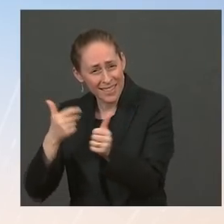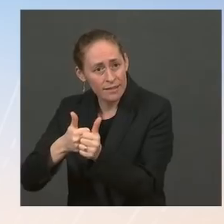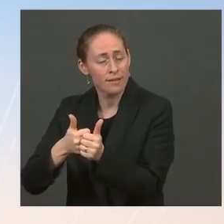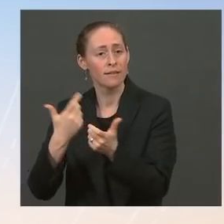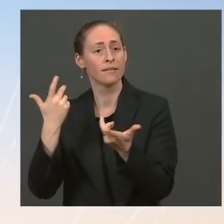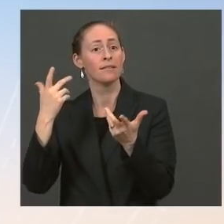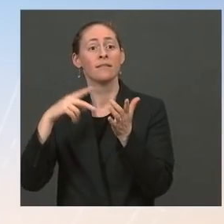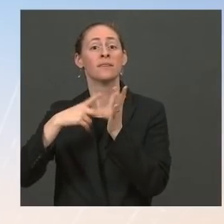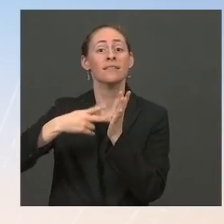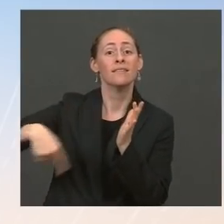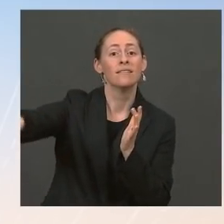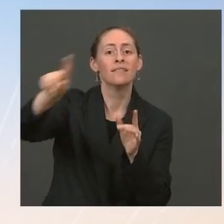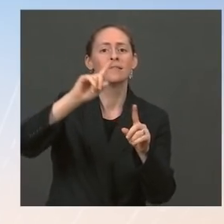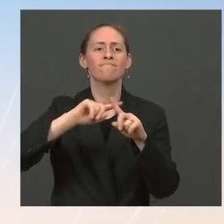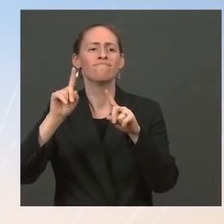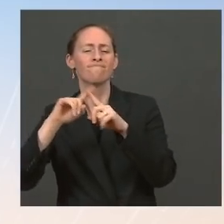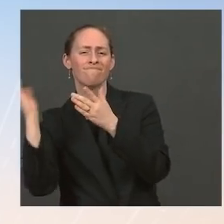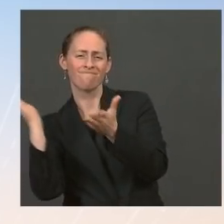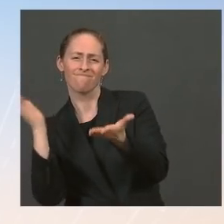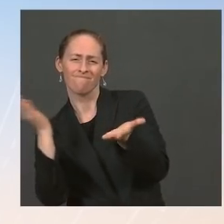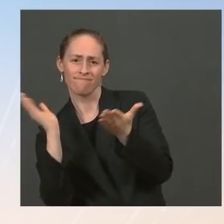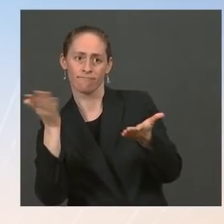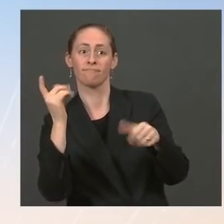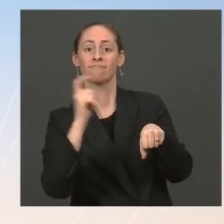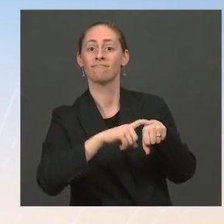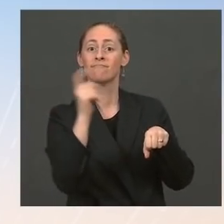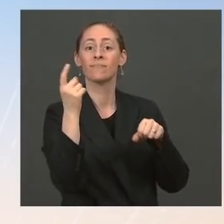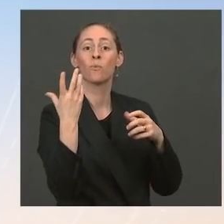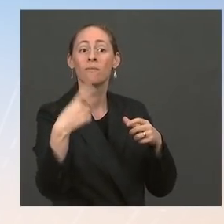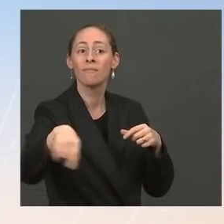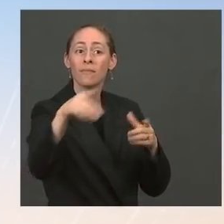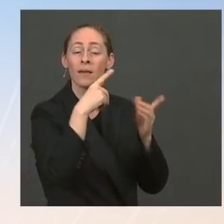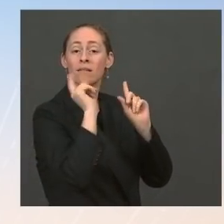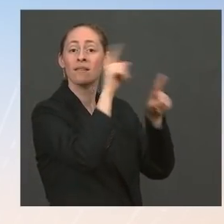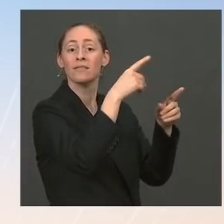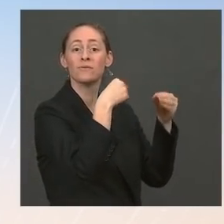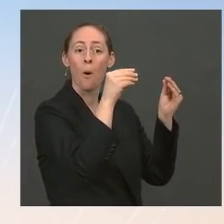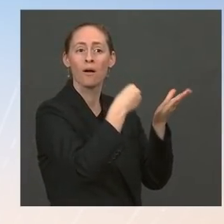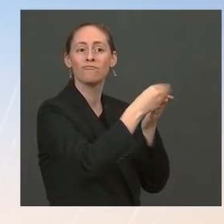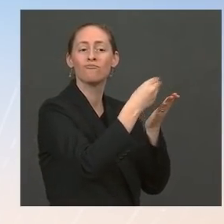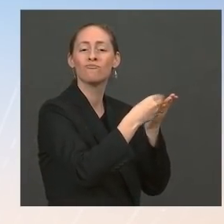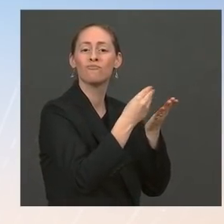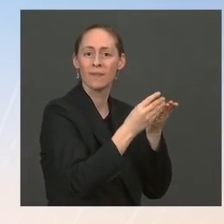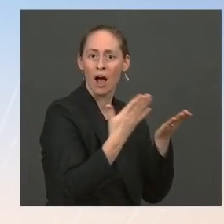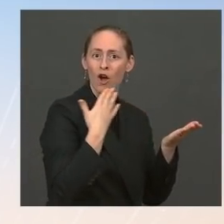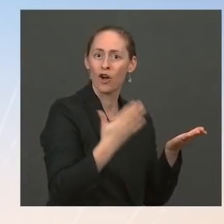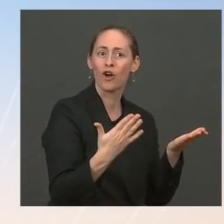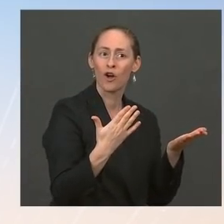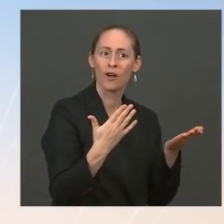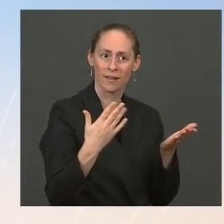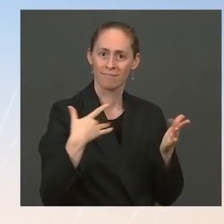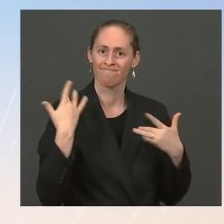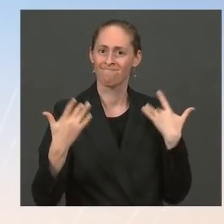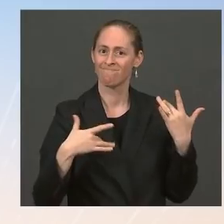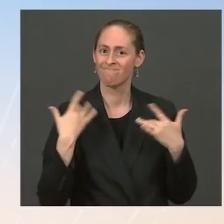And there's a lot of good data out there. New data shows we're moving more goods than ever before. Ports are moving these goods more quickly.